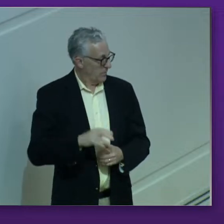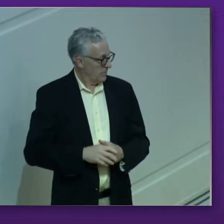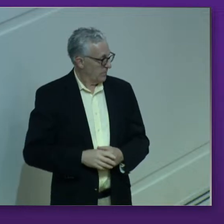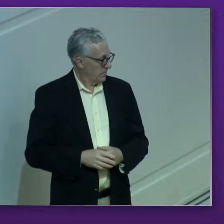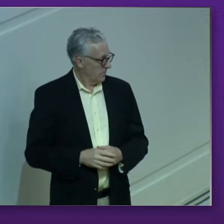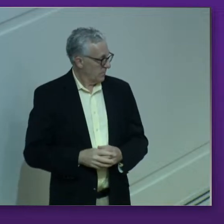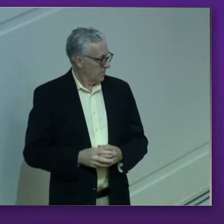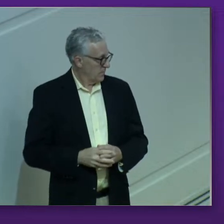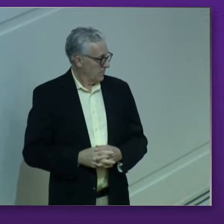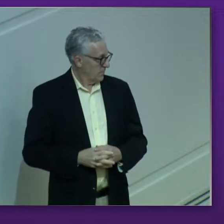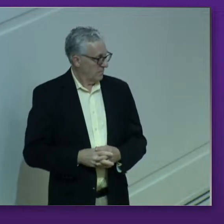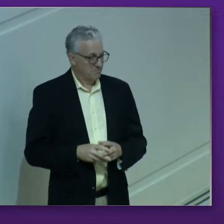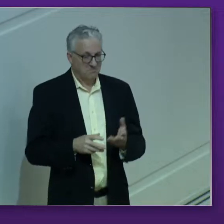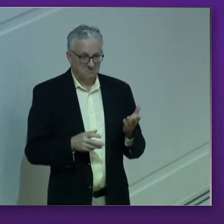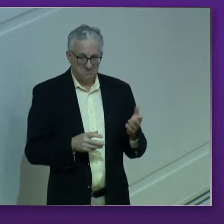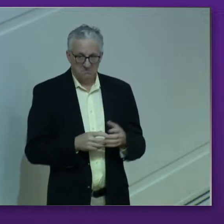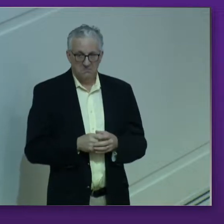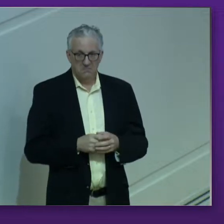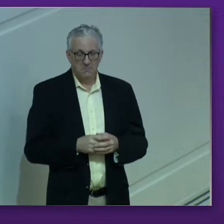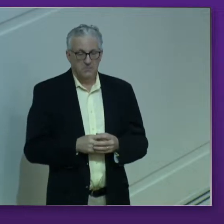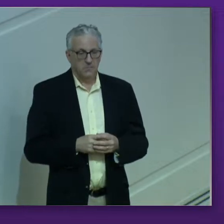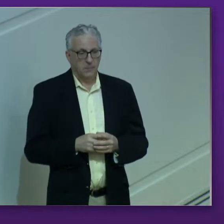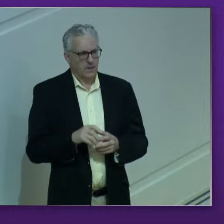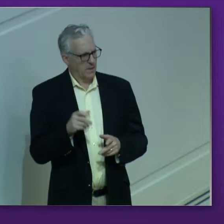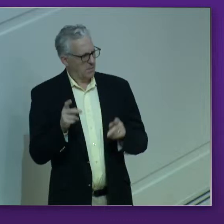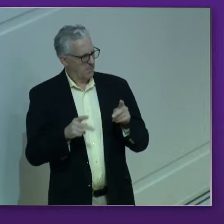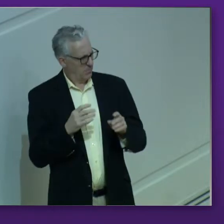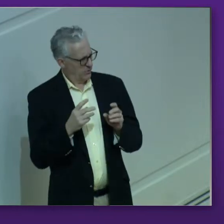I WOULD LIKE TO INVITE PROF.